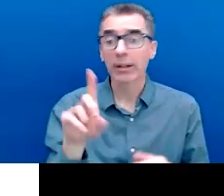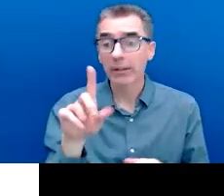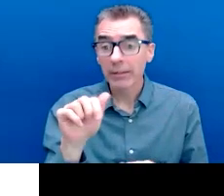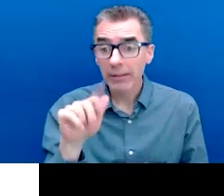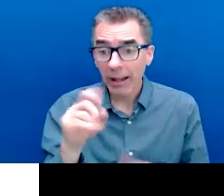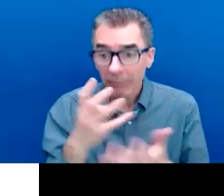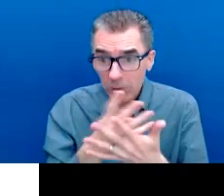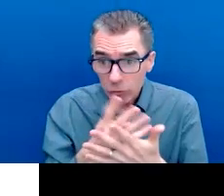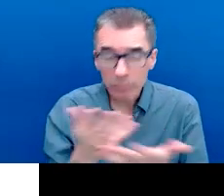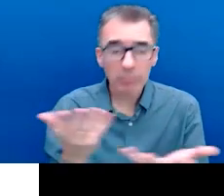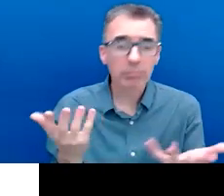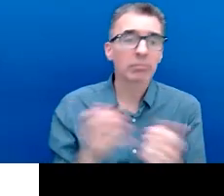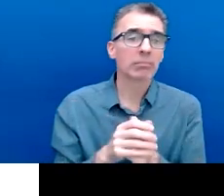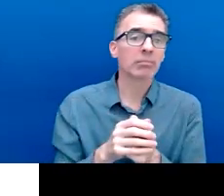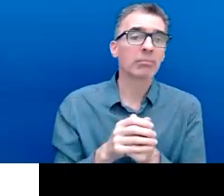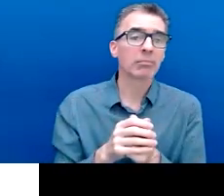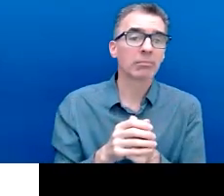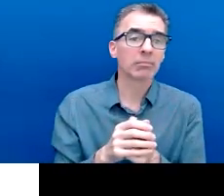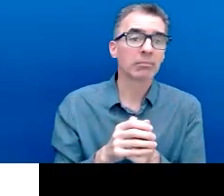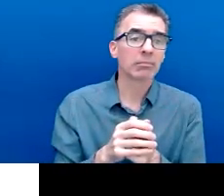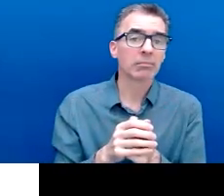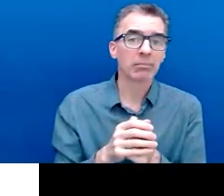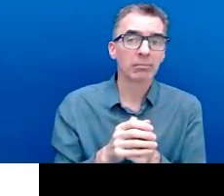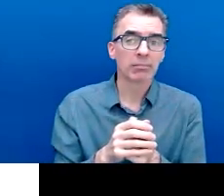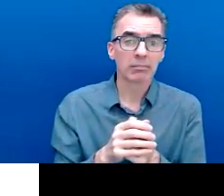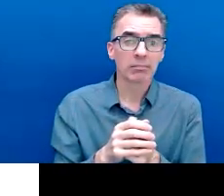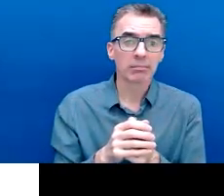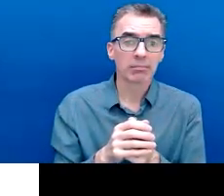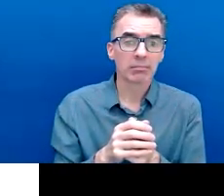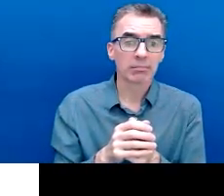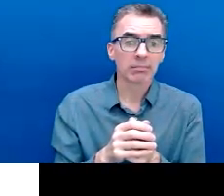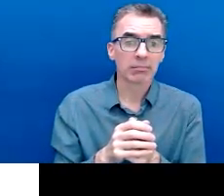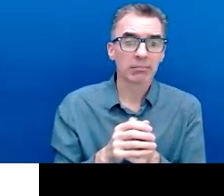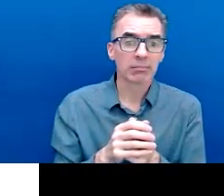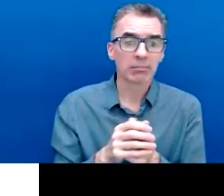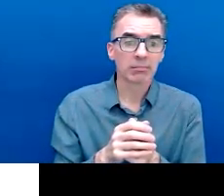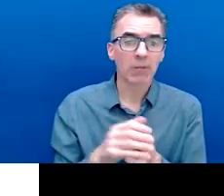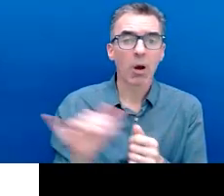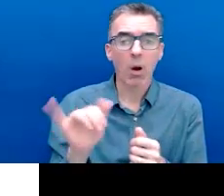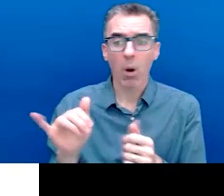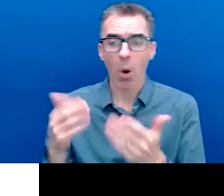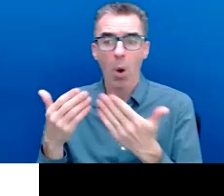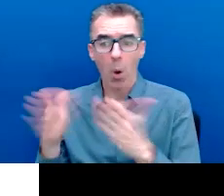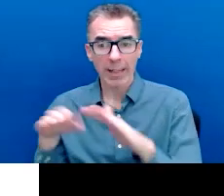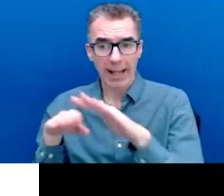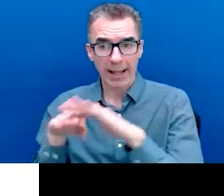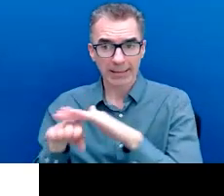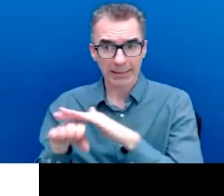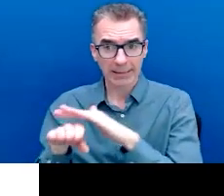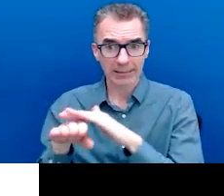And you can also limit by I didn't, circle this, but we do have some open access materials in our courses too,